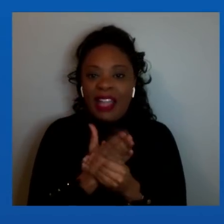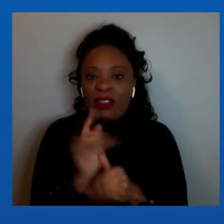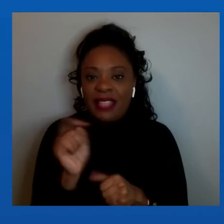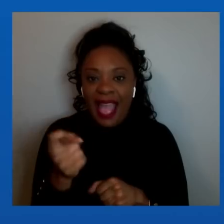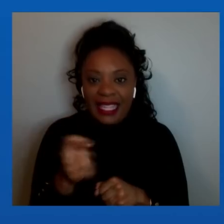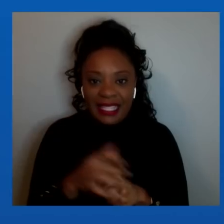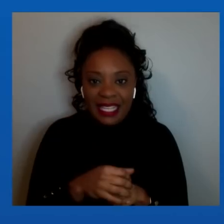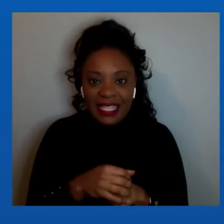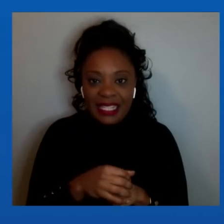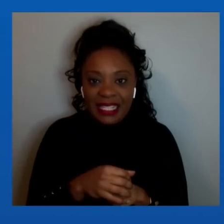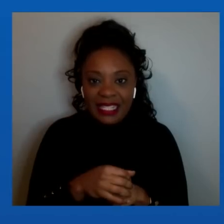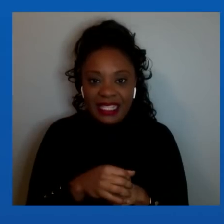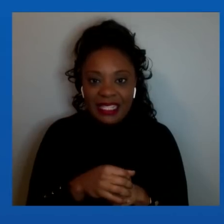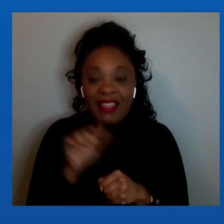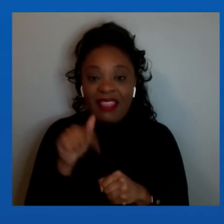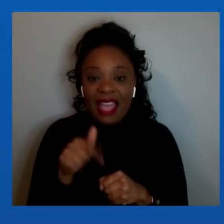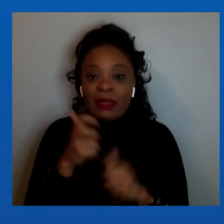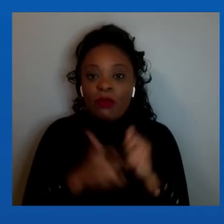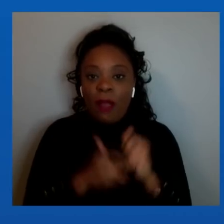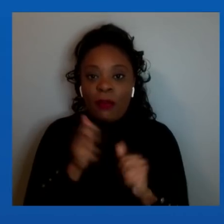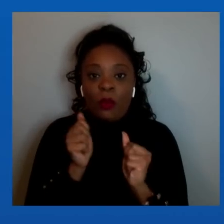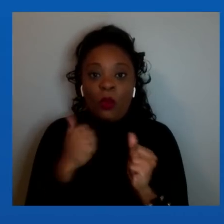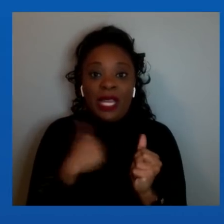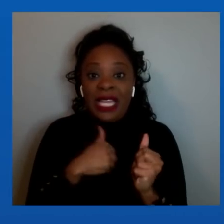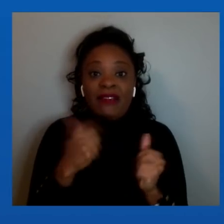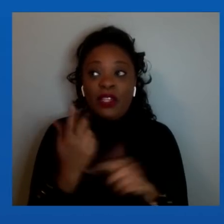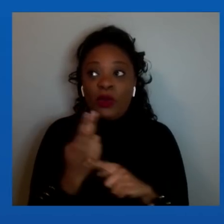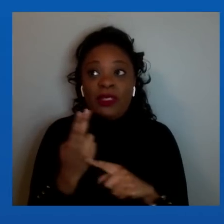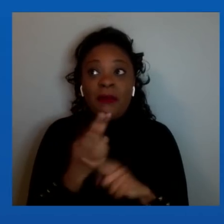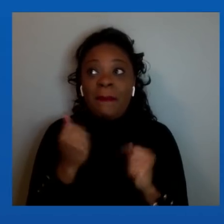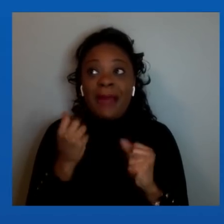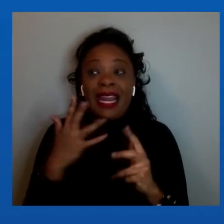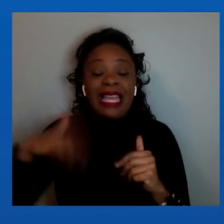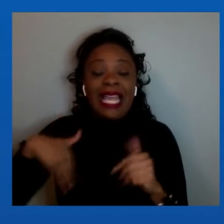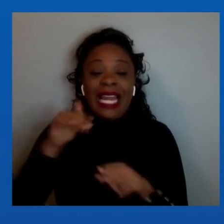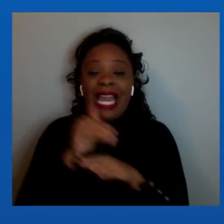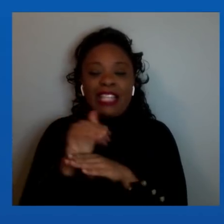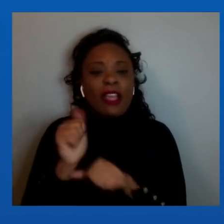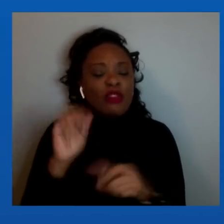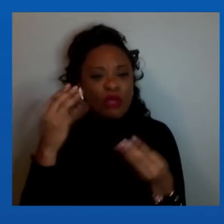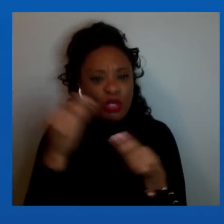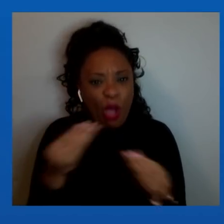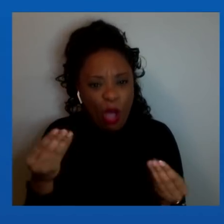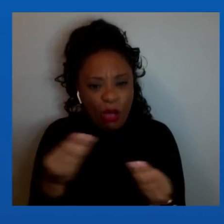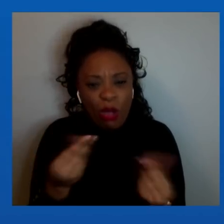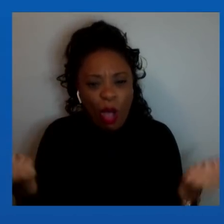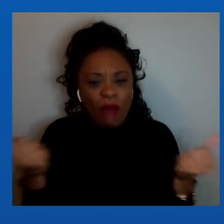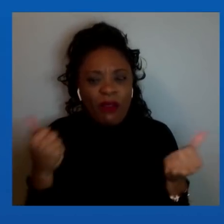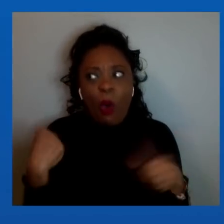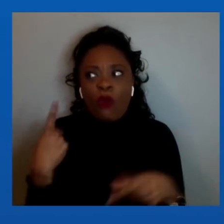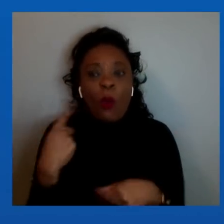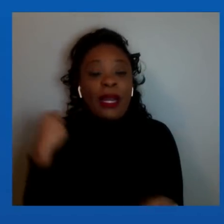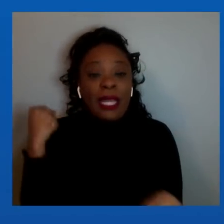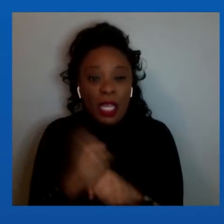This is the problem we've spent many late night solving over the past year in your organizations